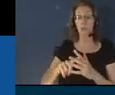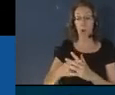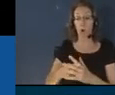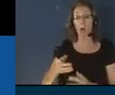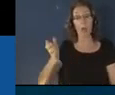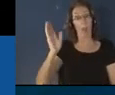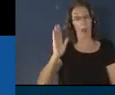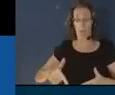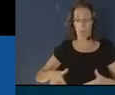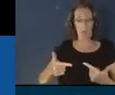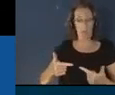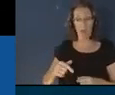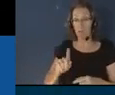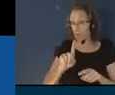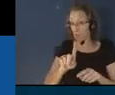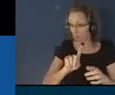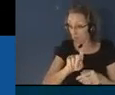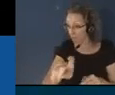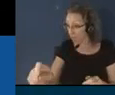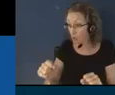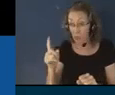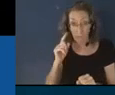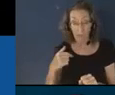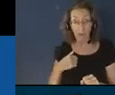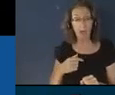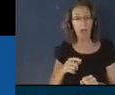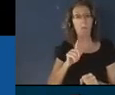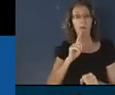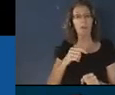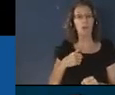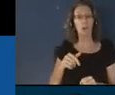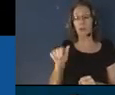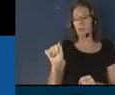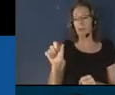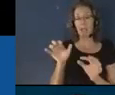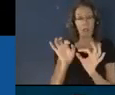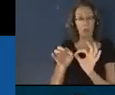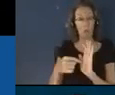You're also going to make sure that your ASL captioner is being shown on the screen,